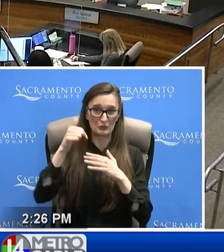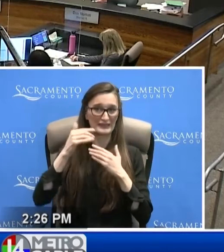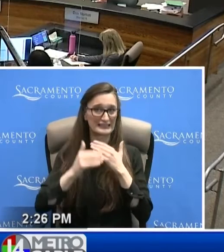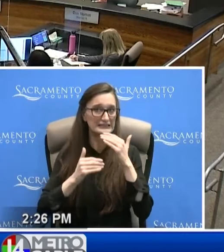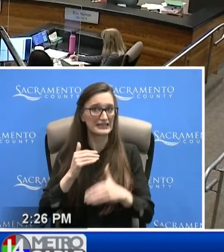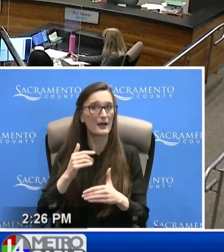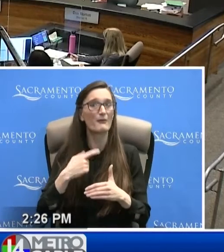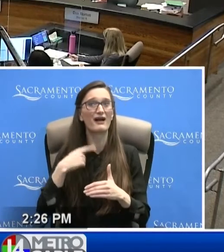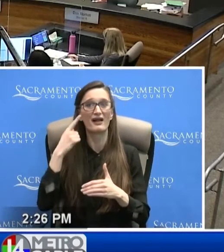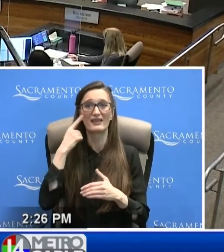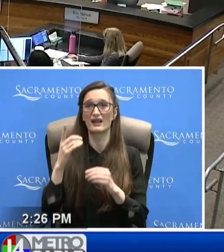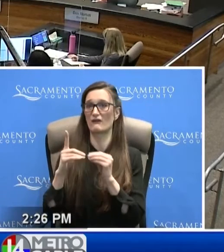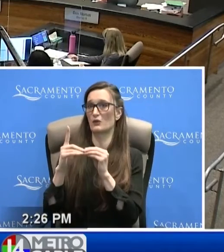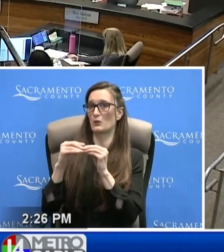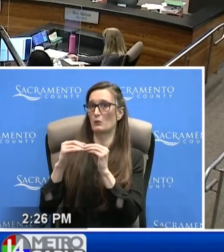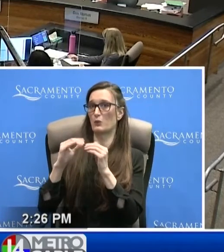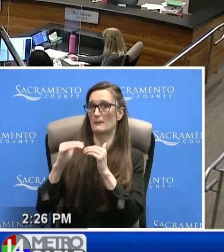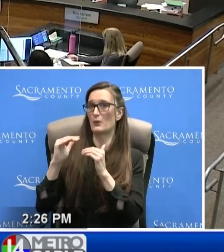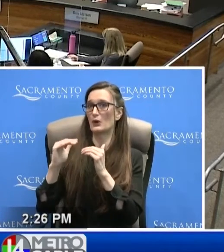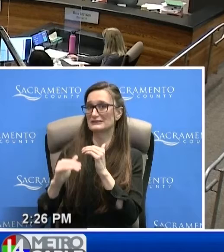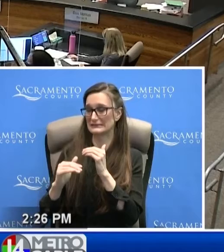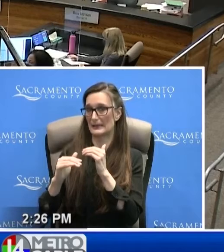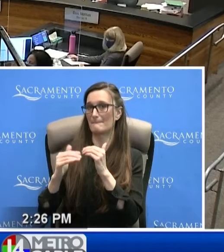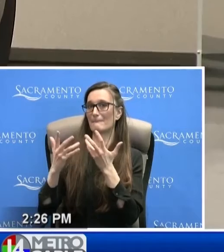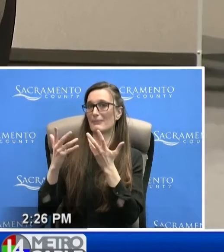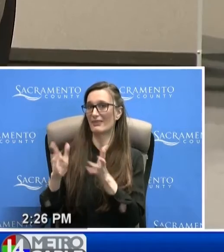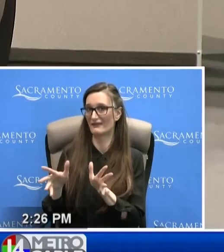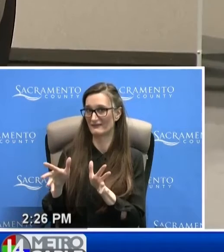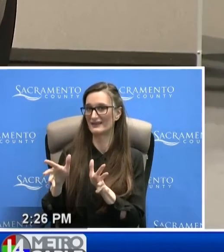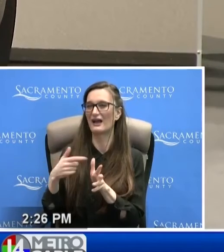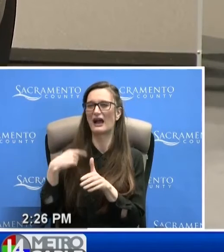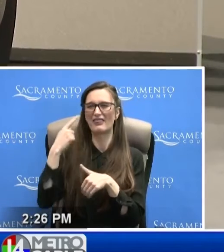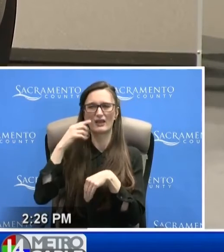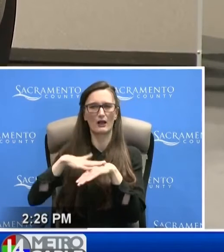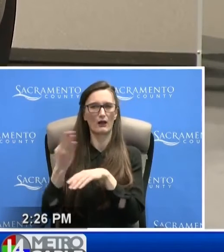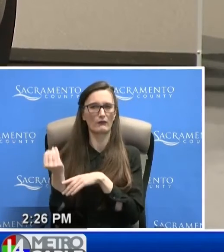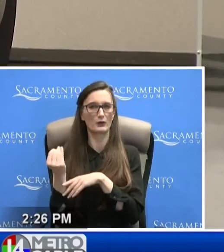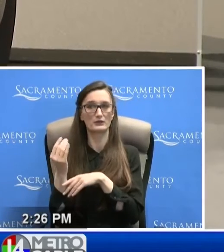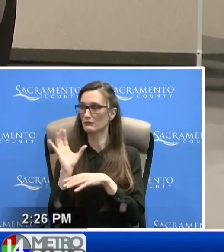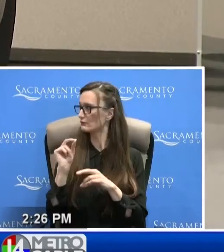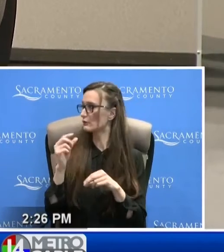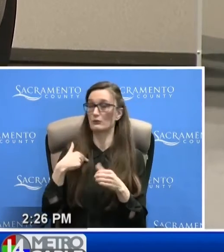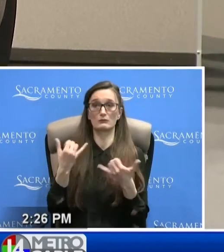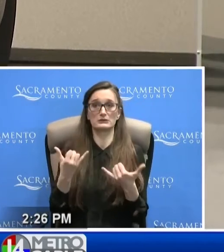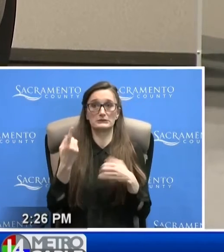we're going to vote again on the 14th on this or no, we're done. This is it.